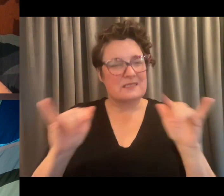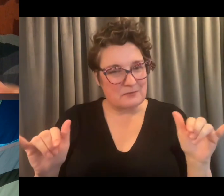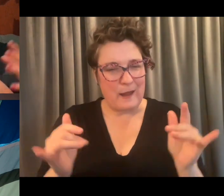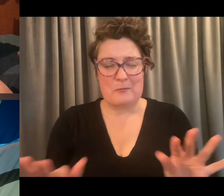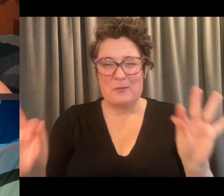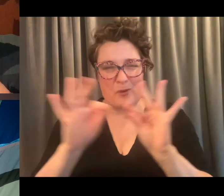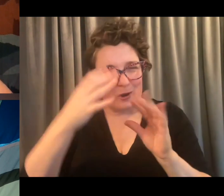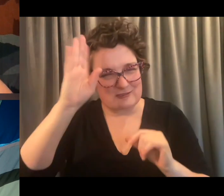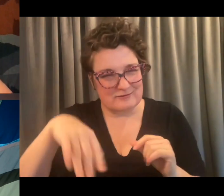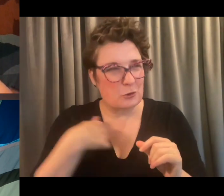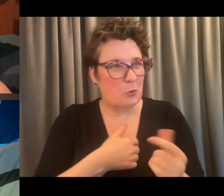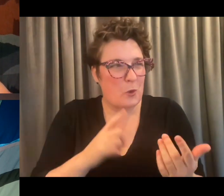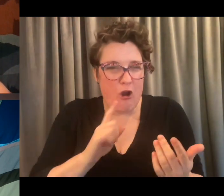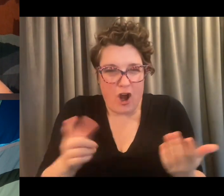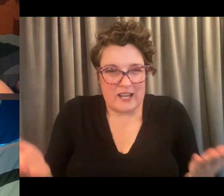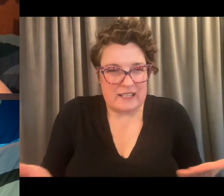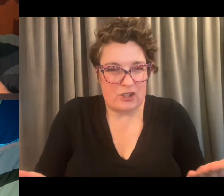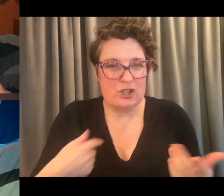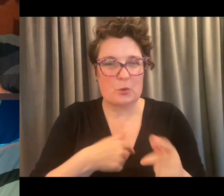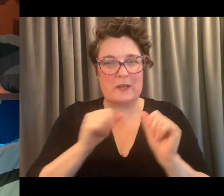able to like receive this information and then what are we gonna do with it?